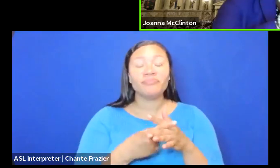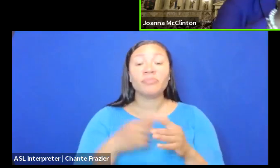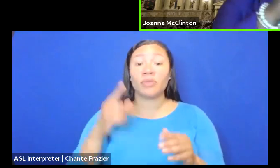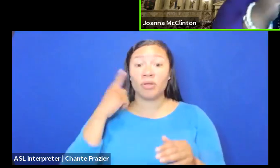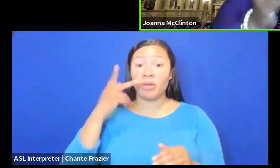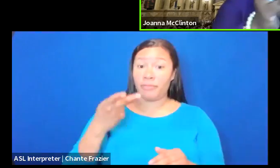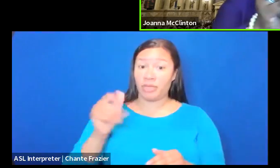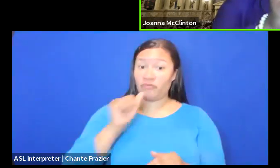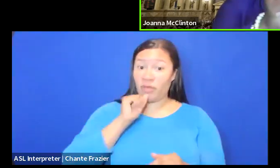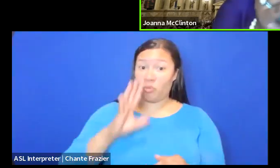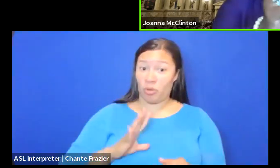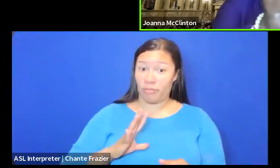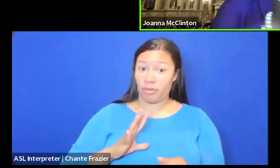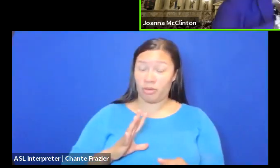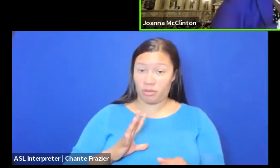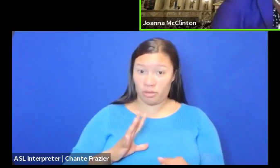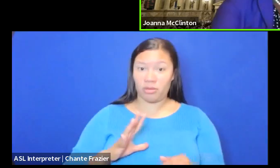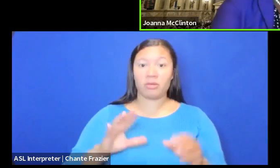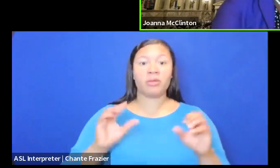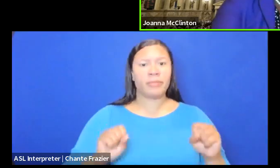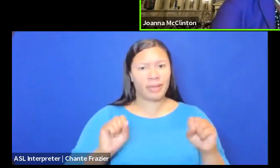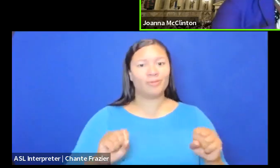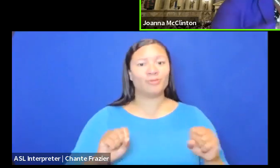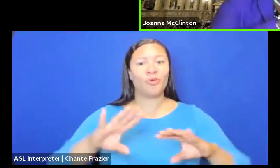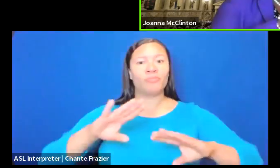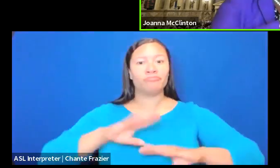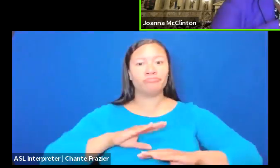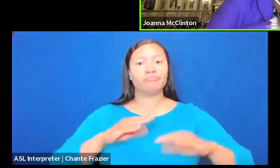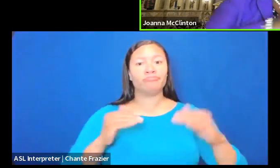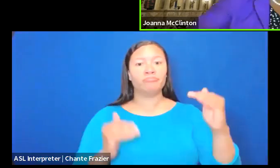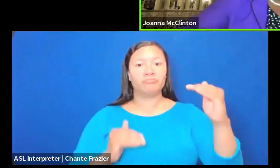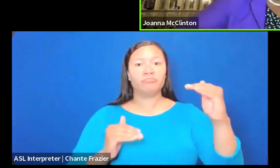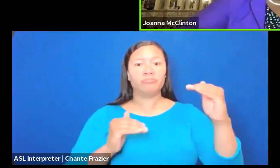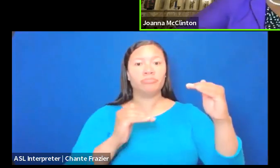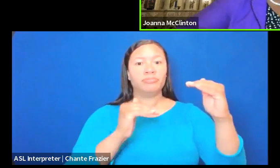want to do good.